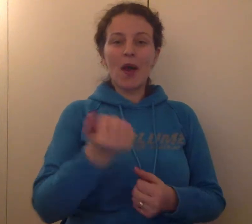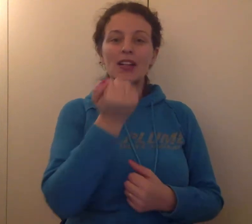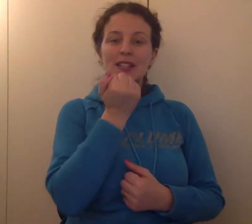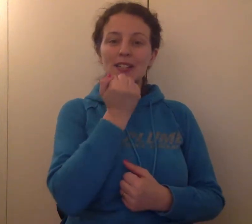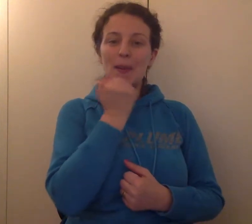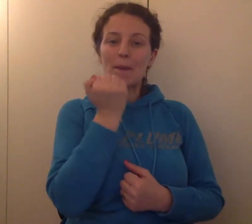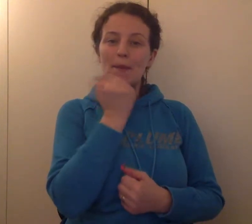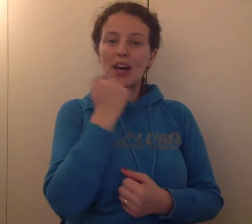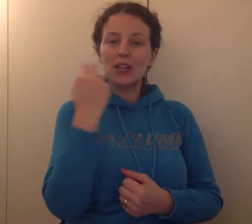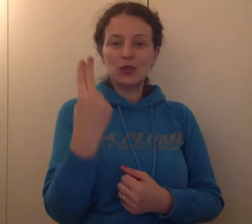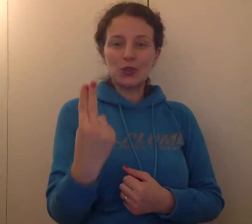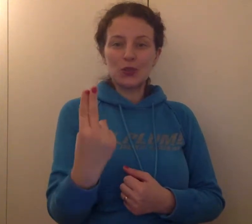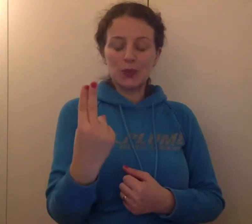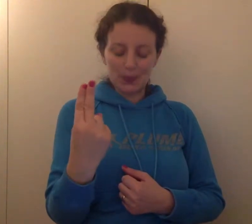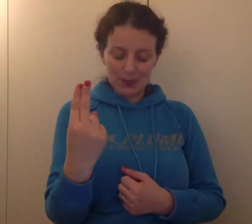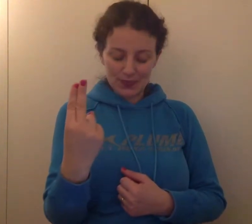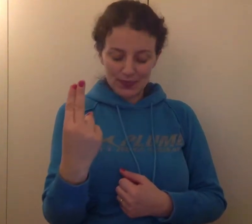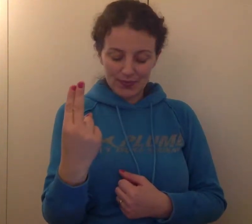Number 2